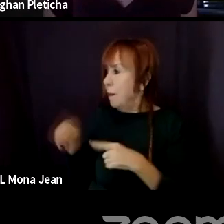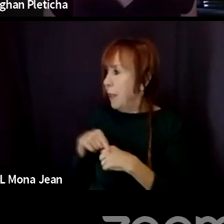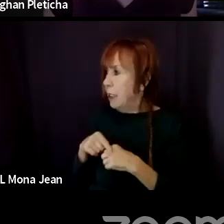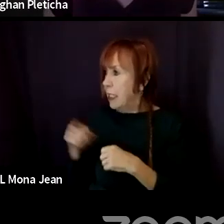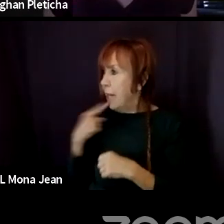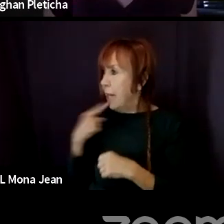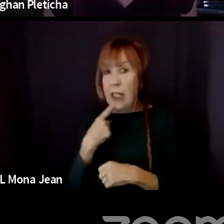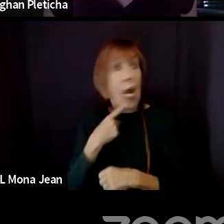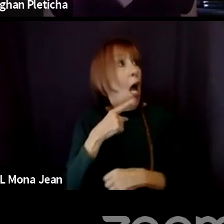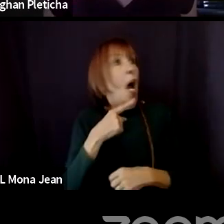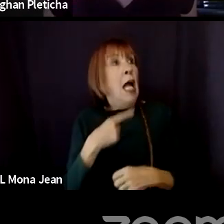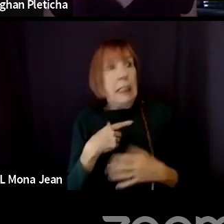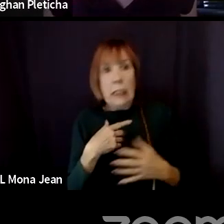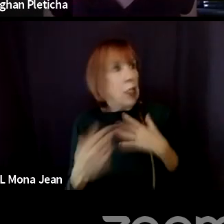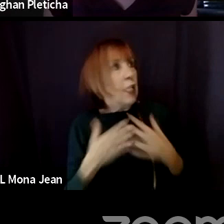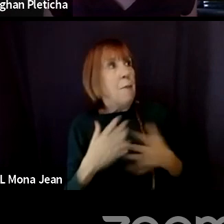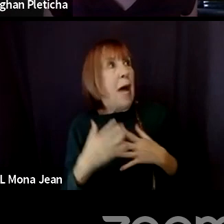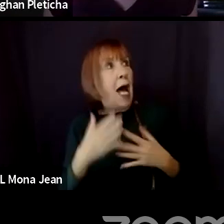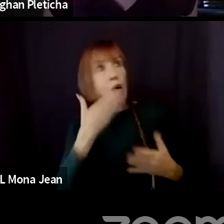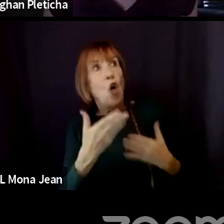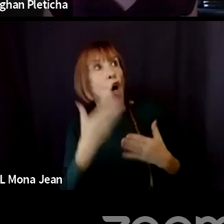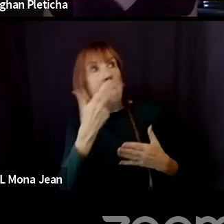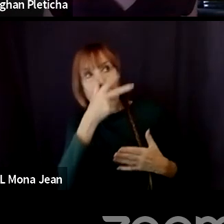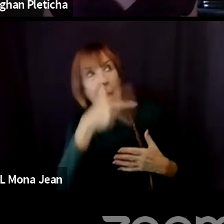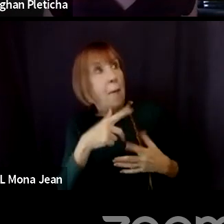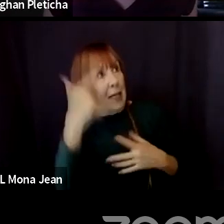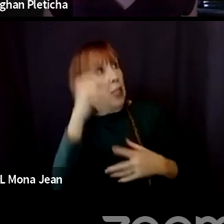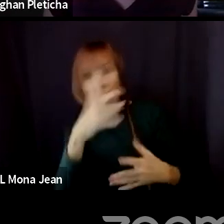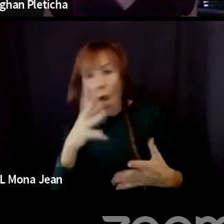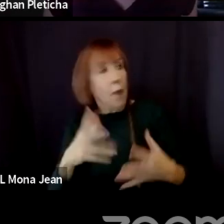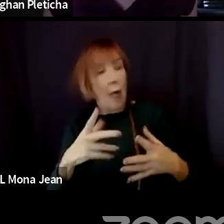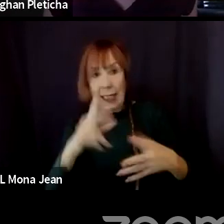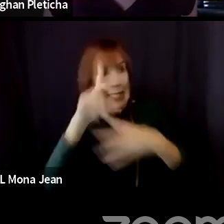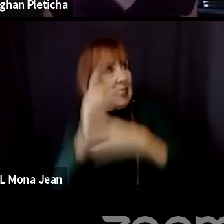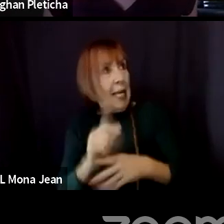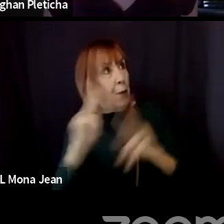And my personal opinion is no, it's not great.